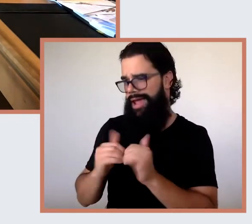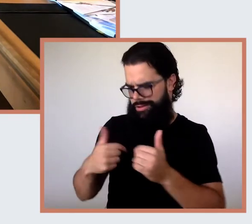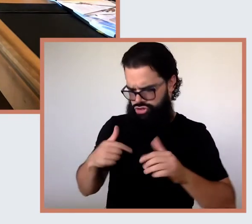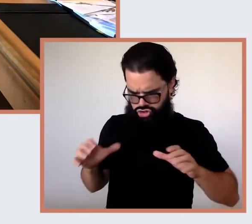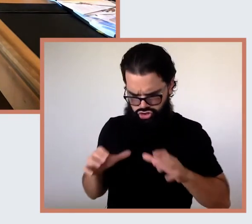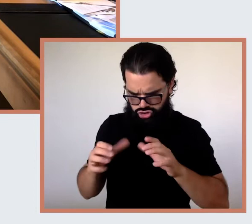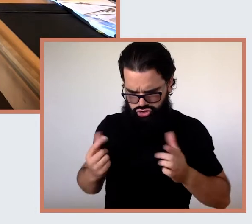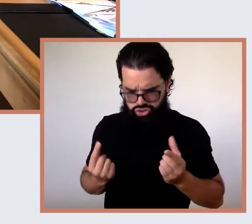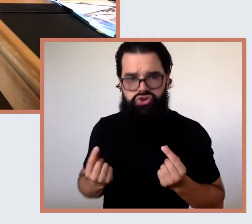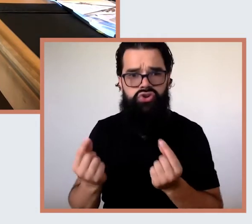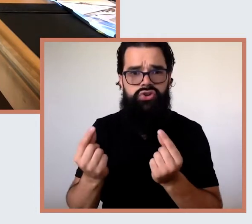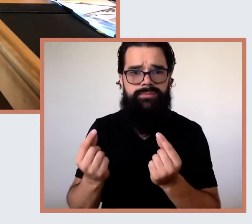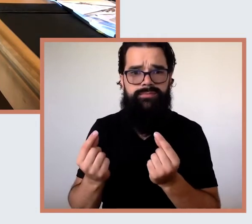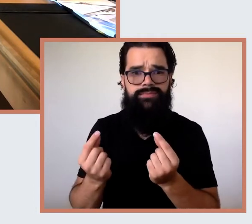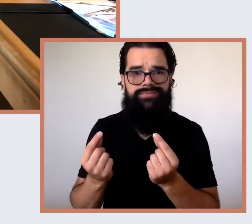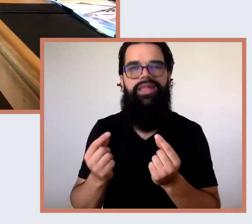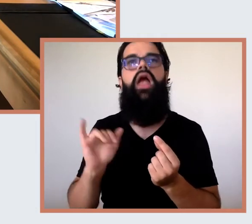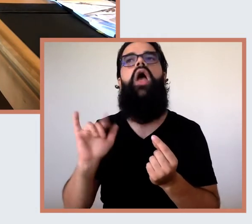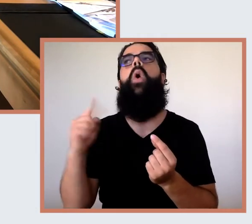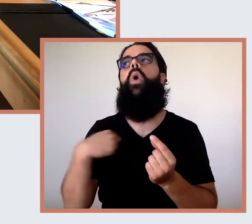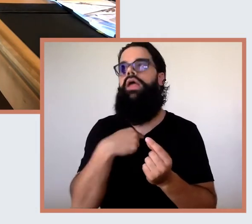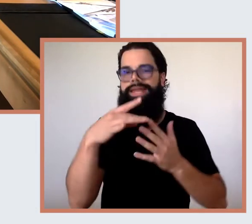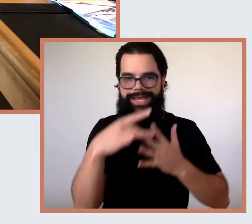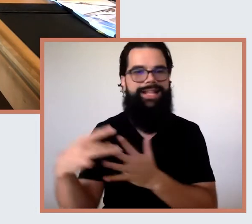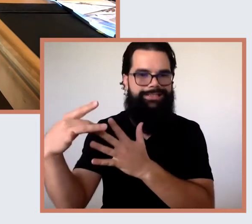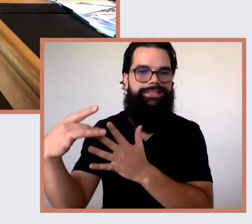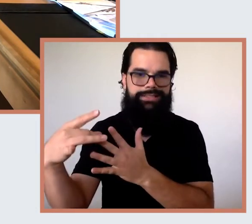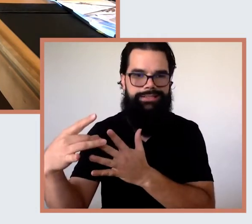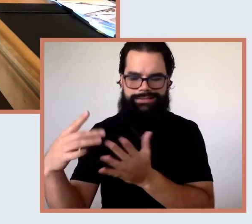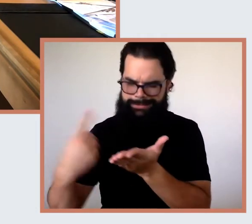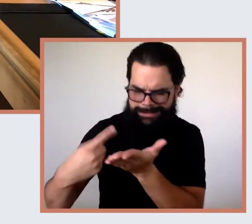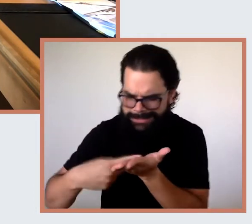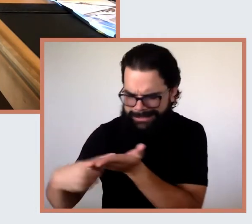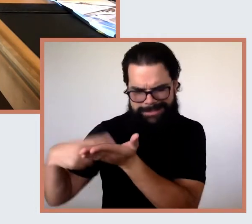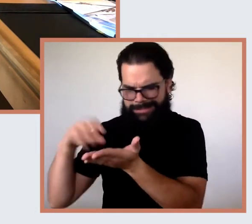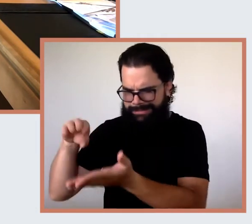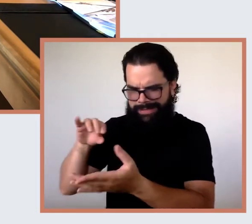actors, all of them, okay, this is what we're doing. This is where we're going, we've talked